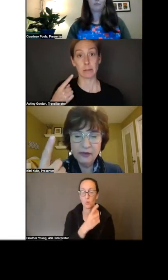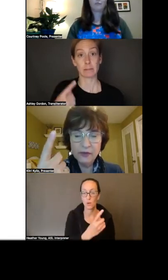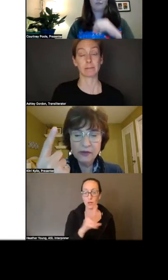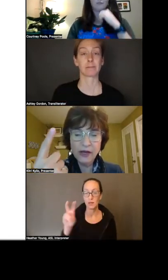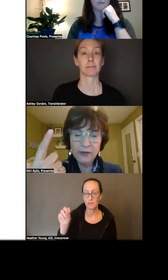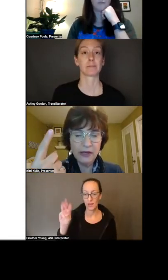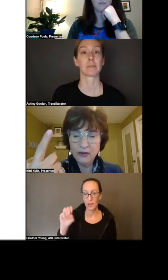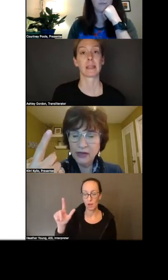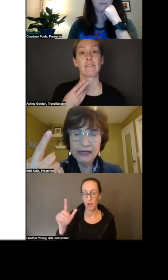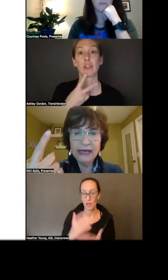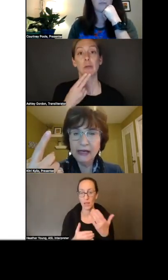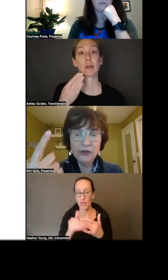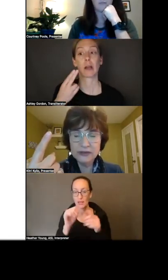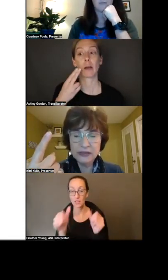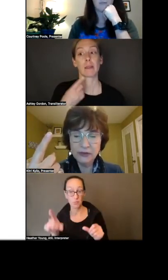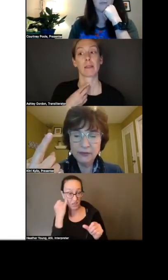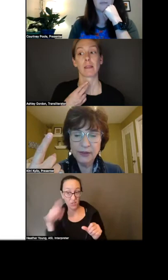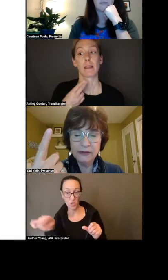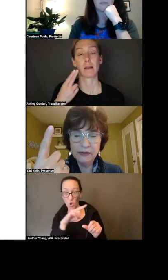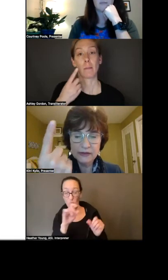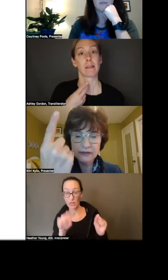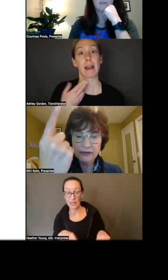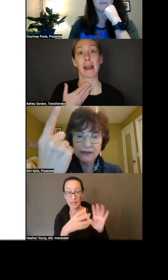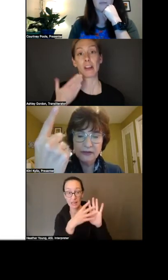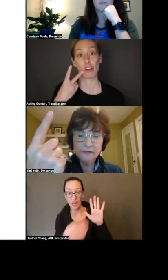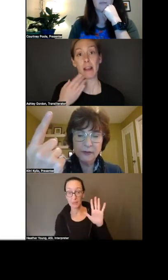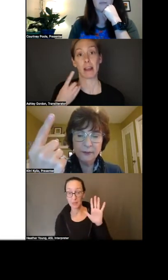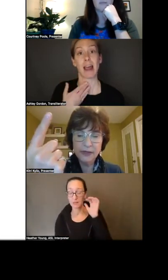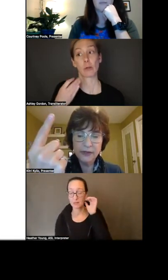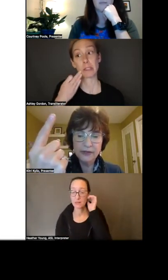if you can copy it at your end and, again, I don't see you but this is for puh, puh.